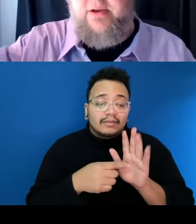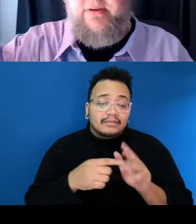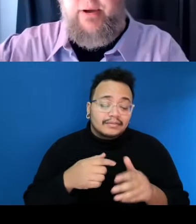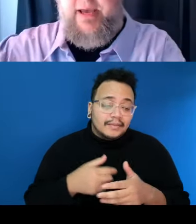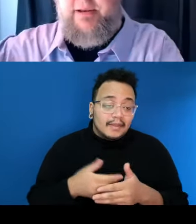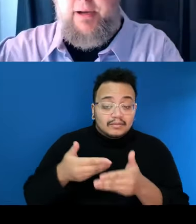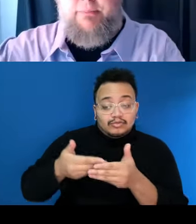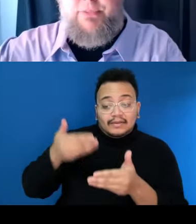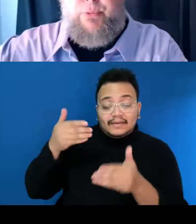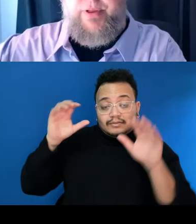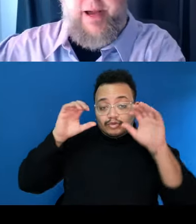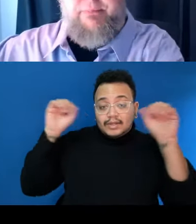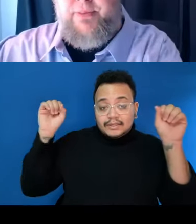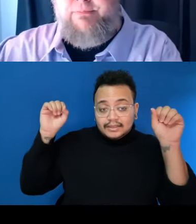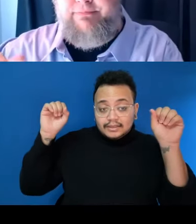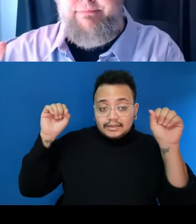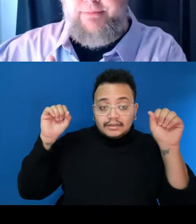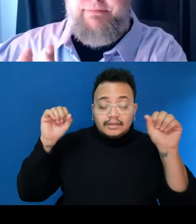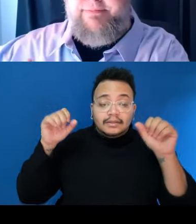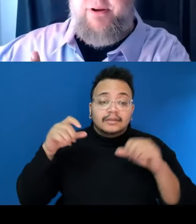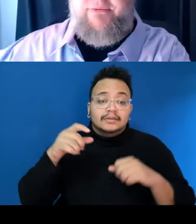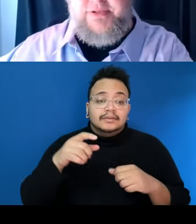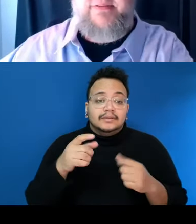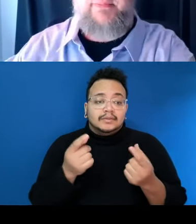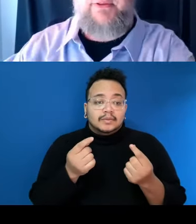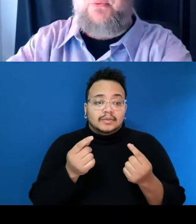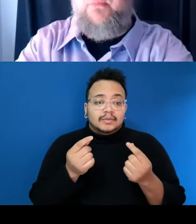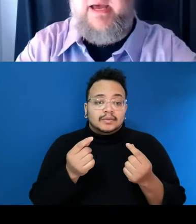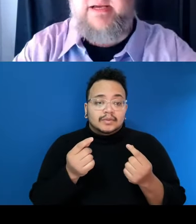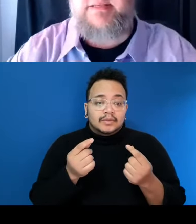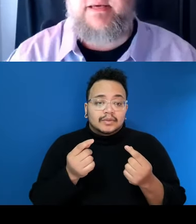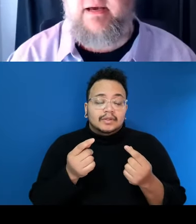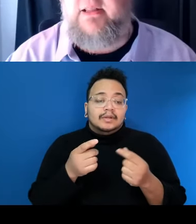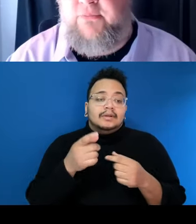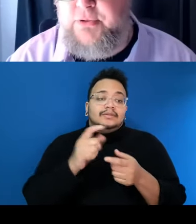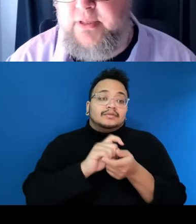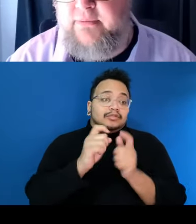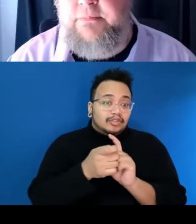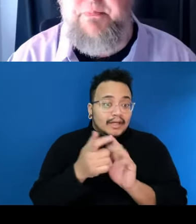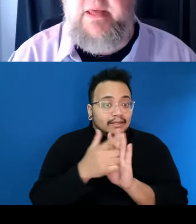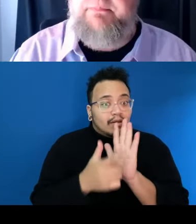We have now had the rolling up the reversal of some of those rollbacks on the federal level,